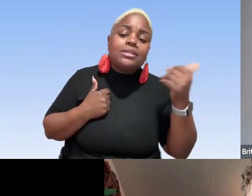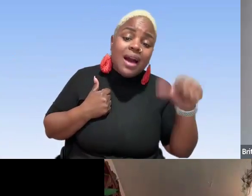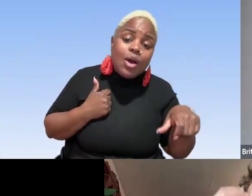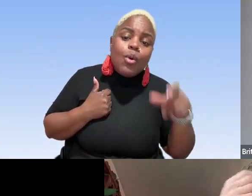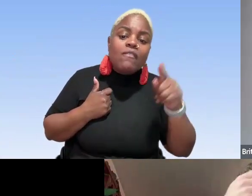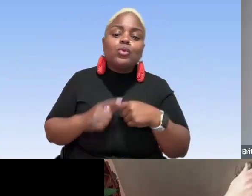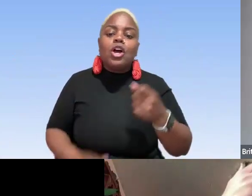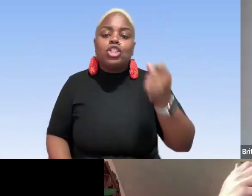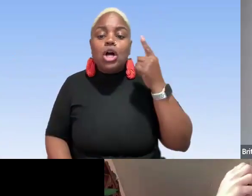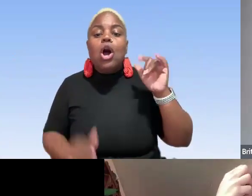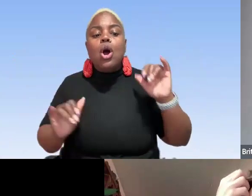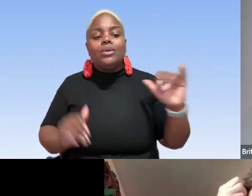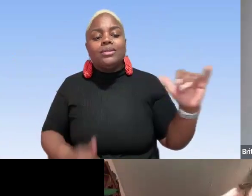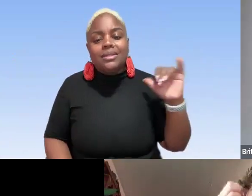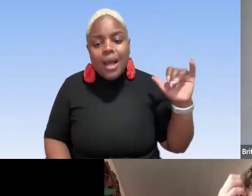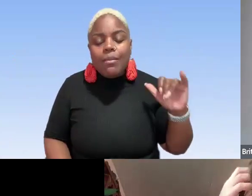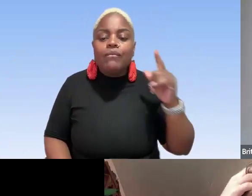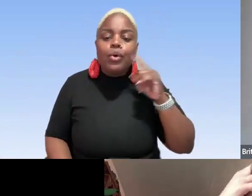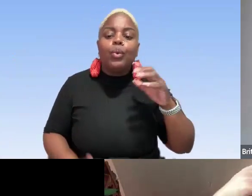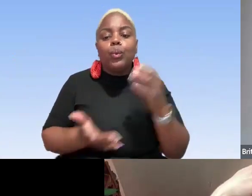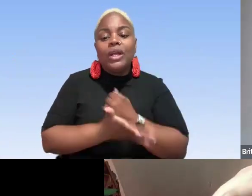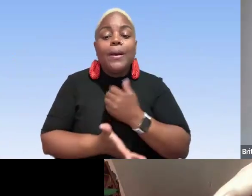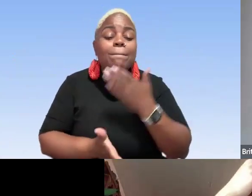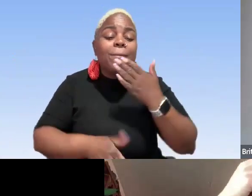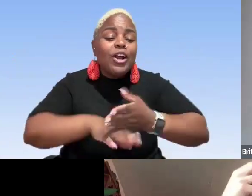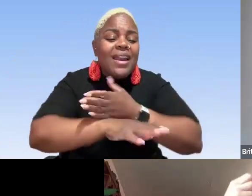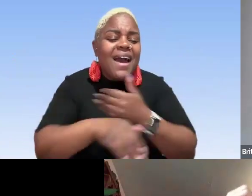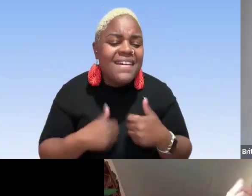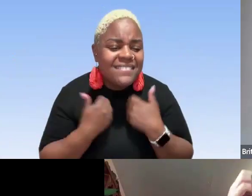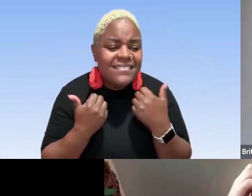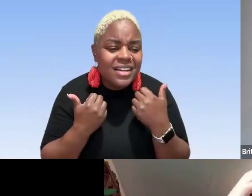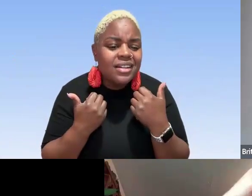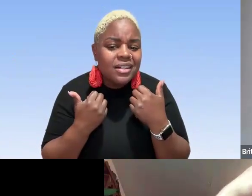Um, I think that, like, the only way to build